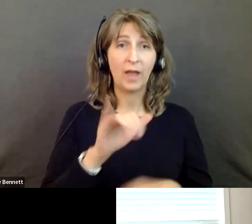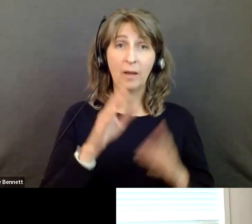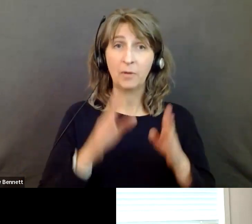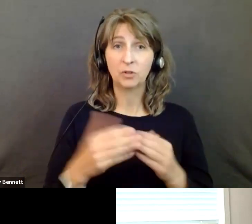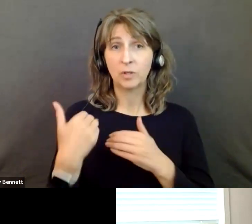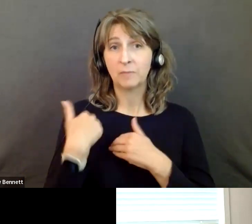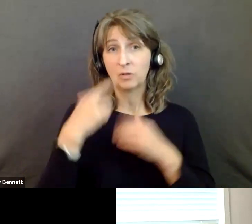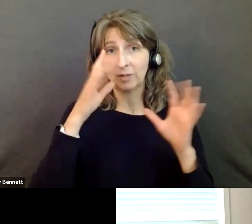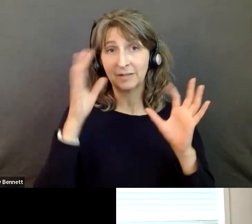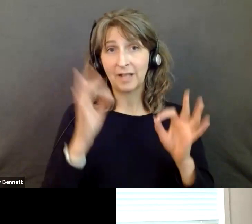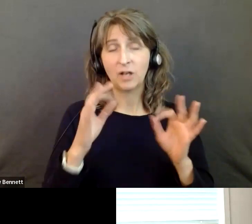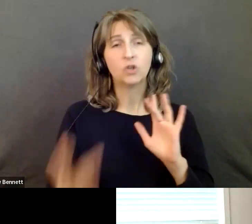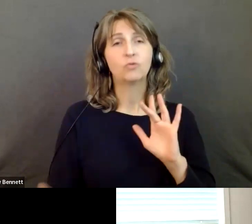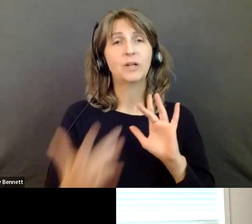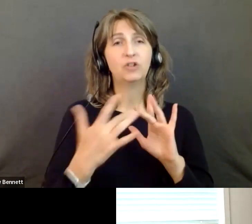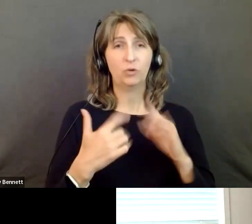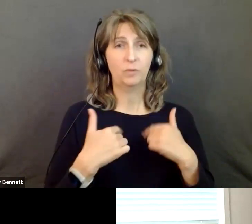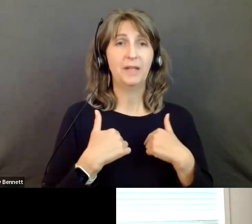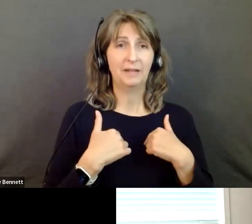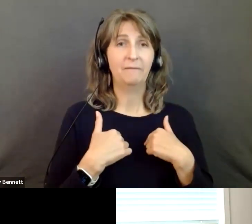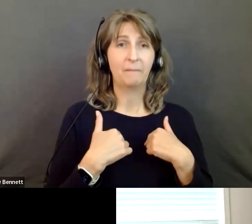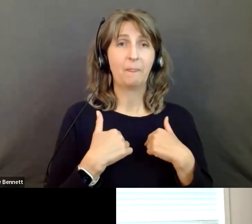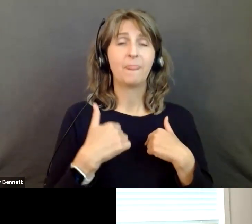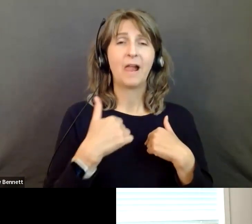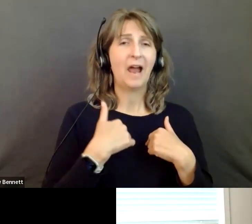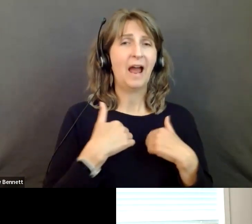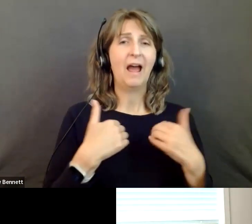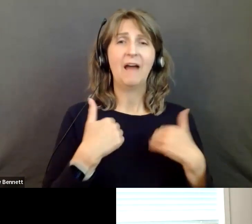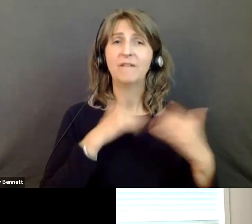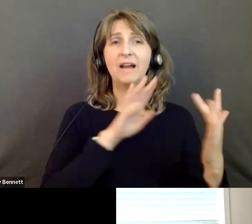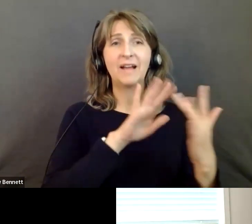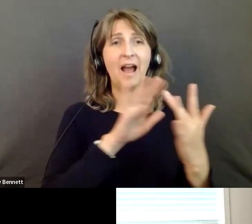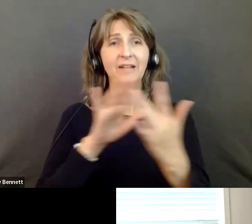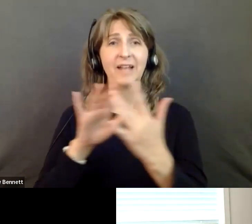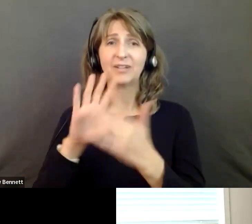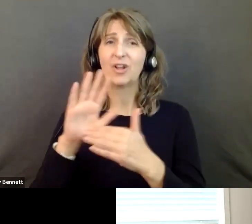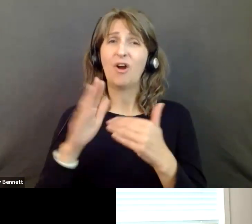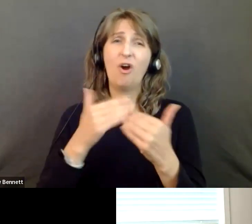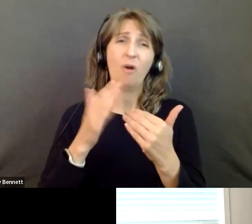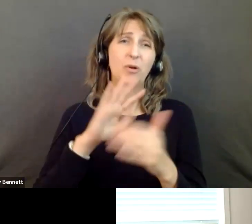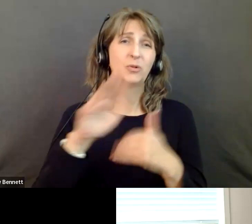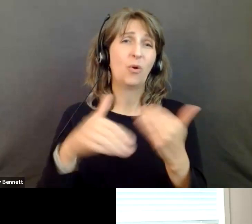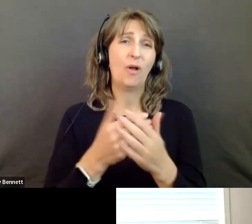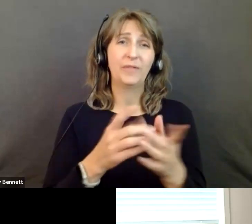Reach out to me. I have contacts in almost all the districts in the state and I could find out for you.